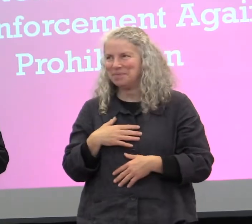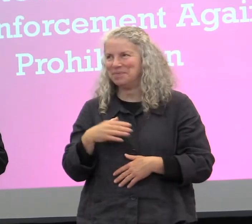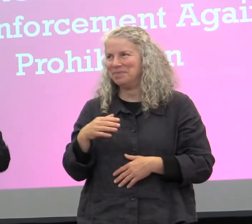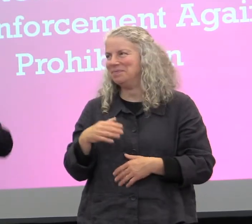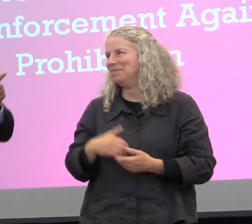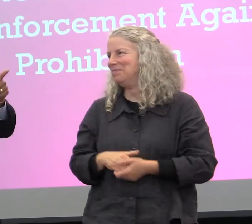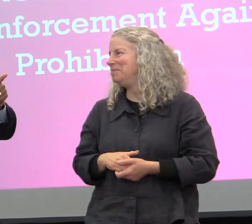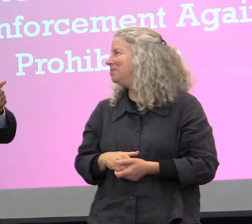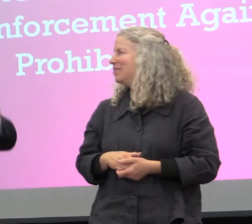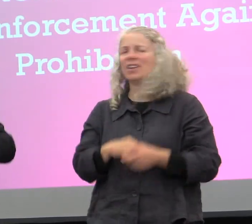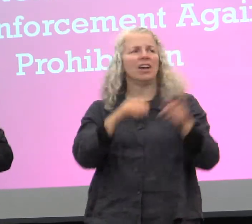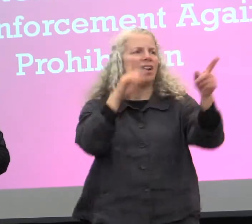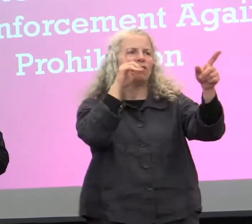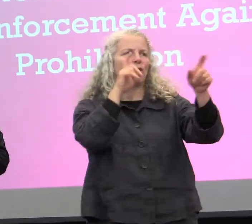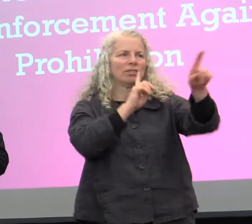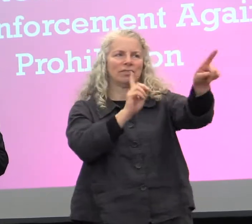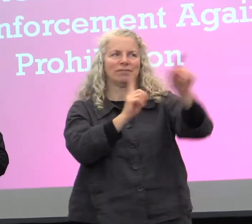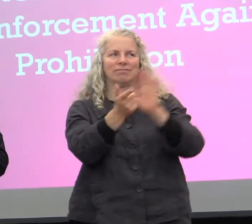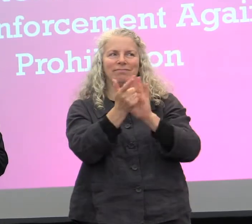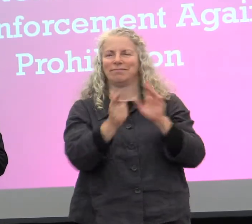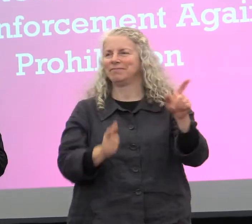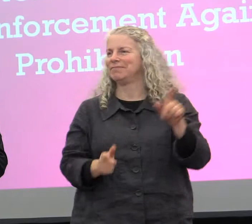No photos, Bill. Just kidding.